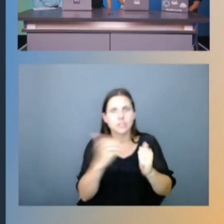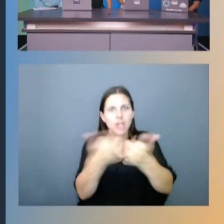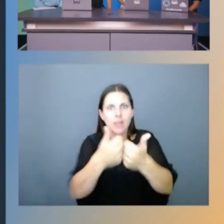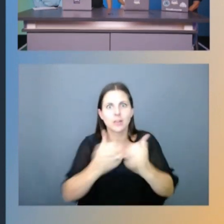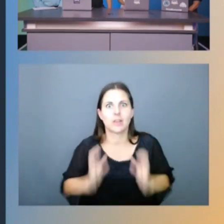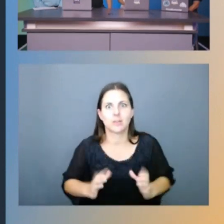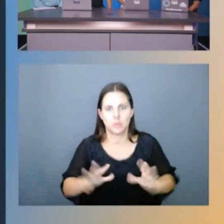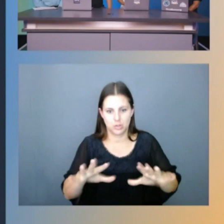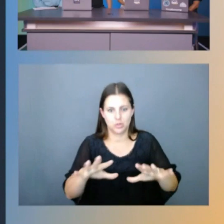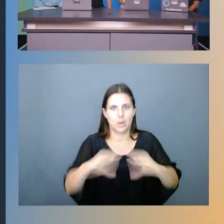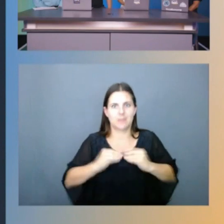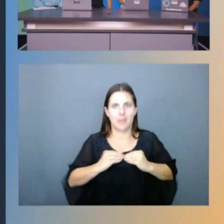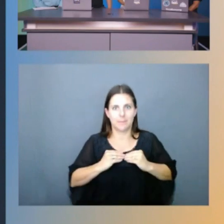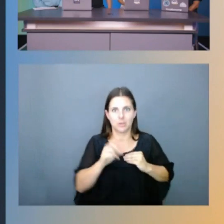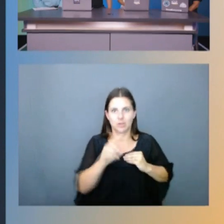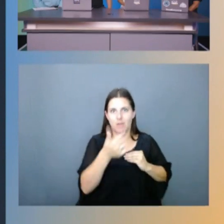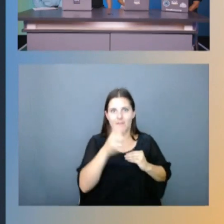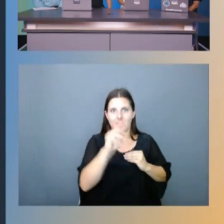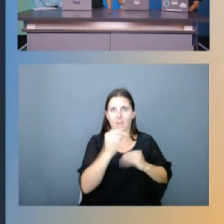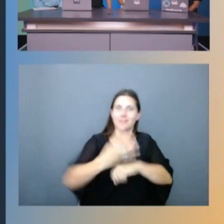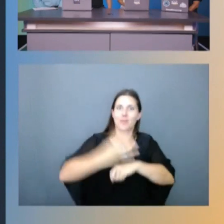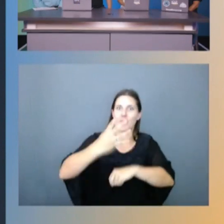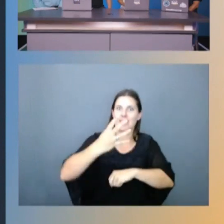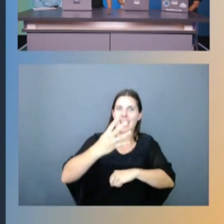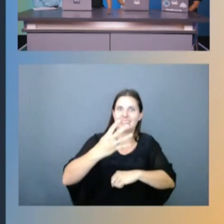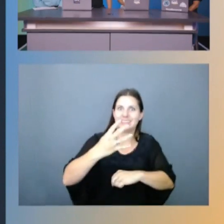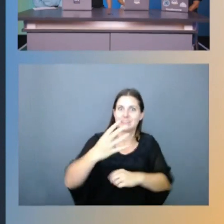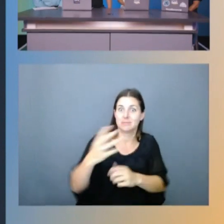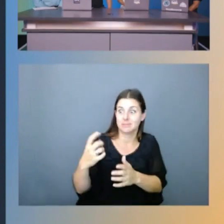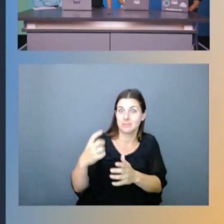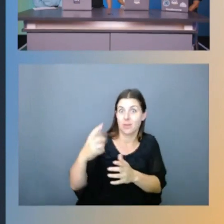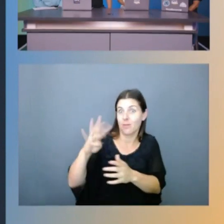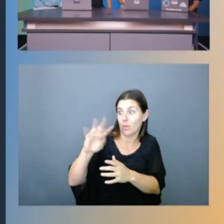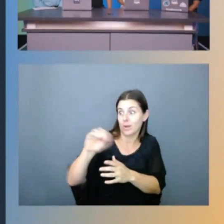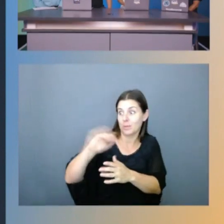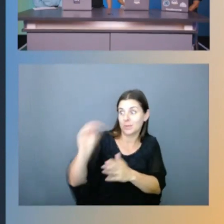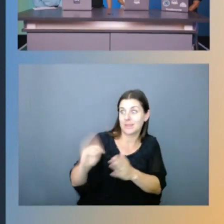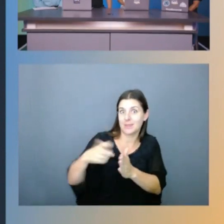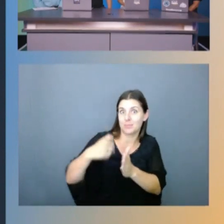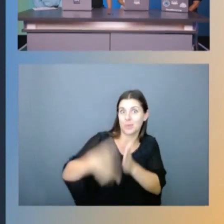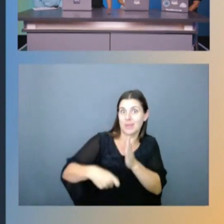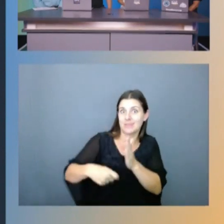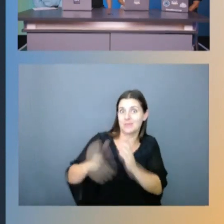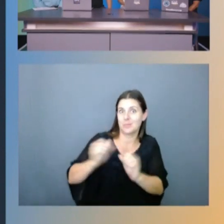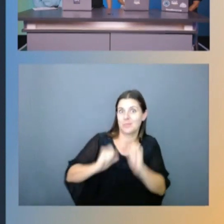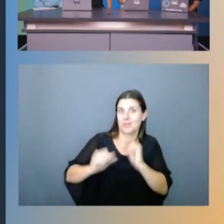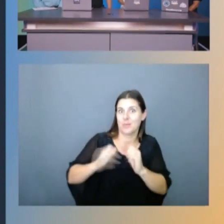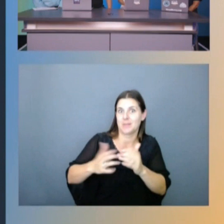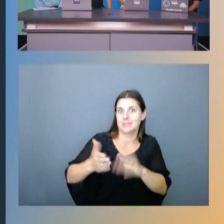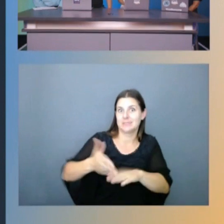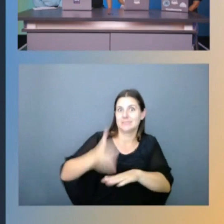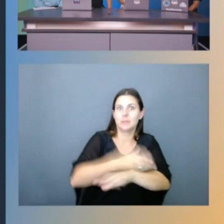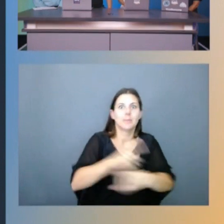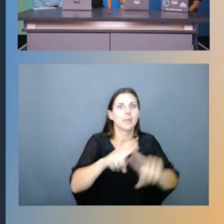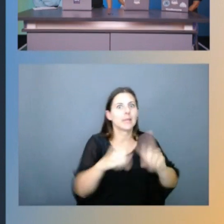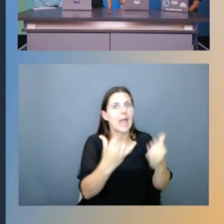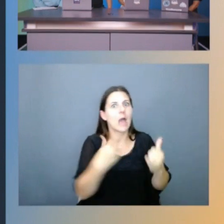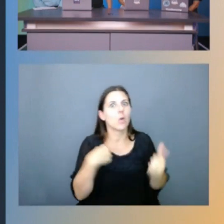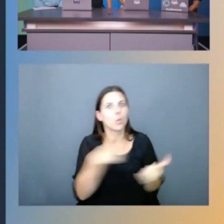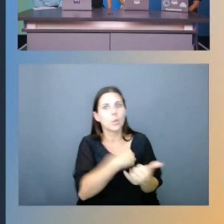in as little as four days and get that 40% better price-performance, with managed services, we're seeing customers adopt Graviton, get the 40% better price-performance